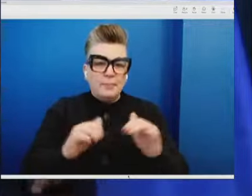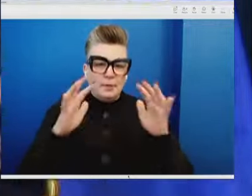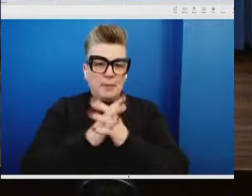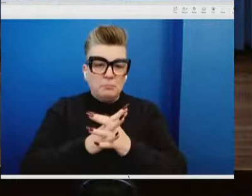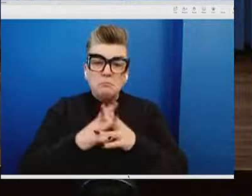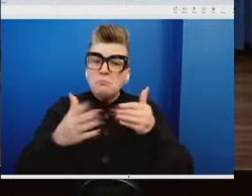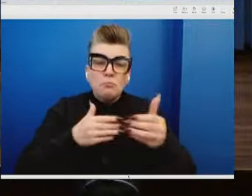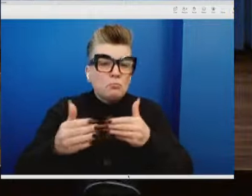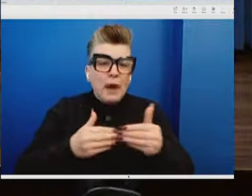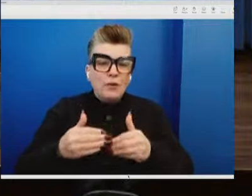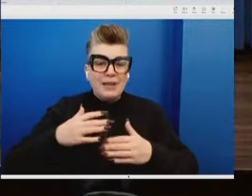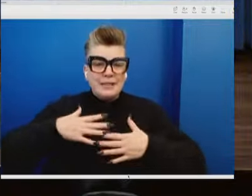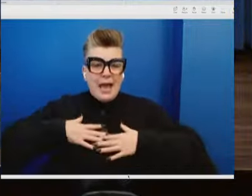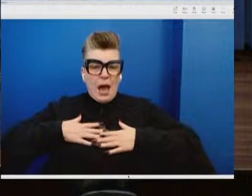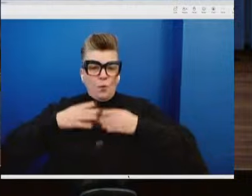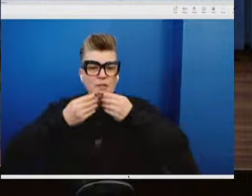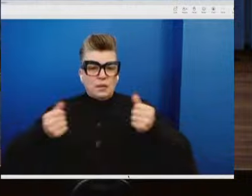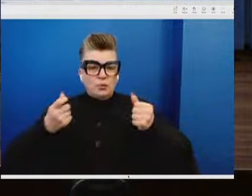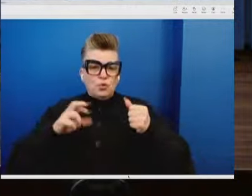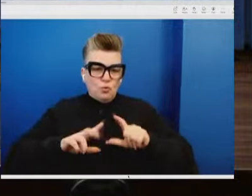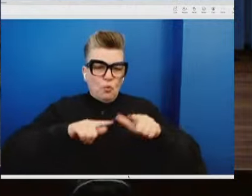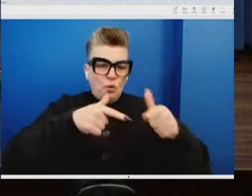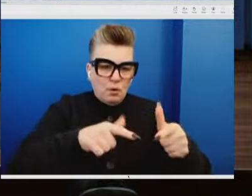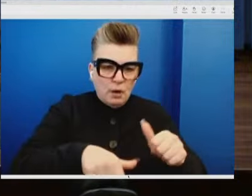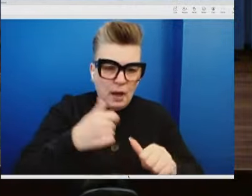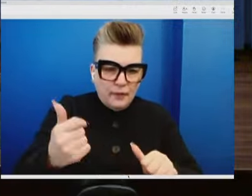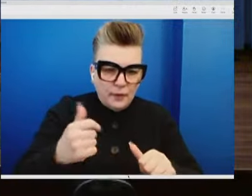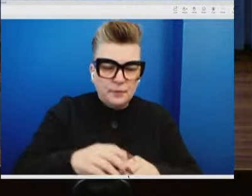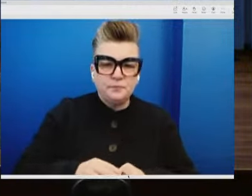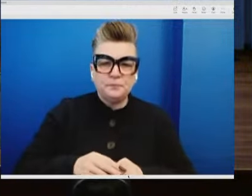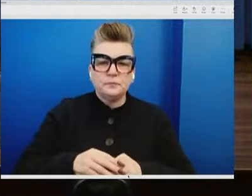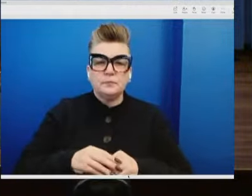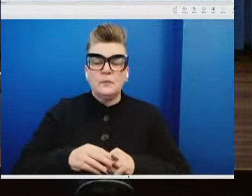Administrator Oz: Just to put some more texture, I was pestering Amy last year to do